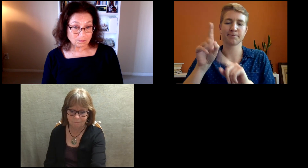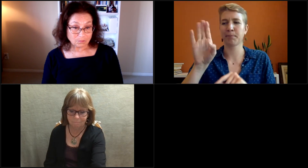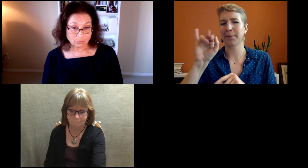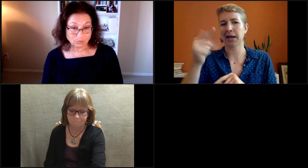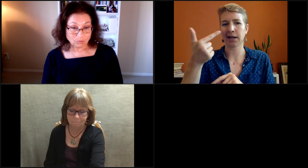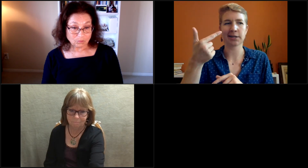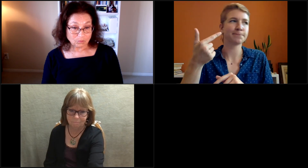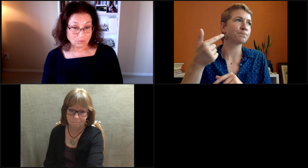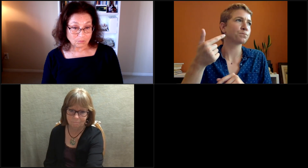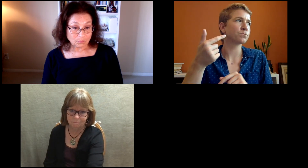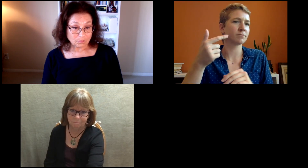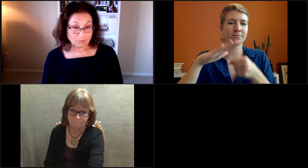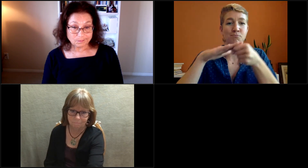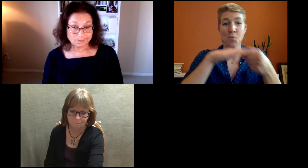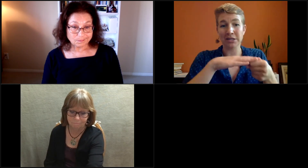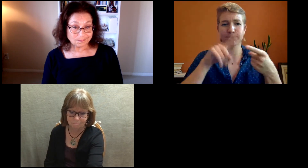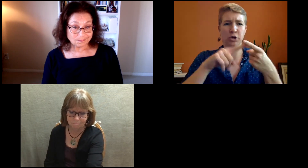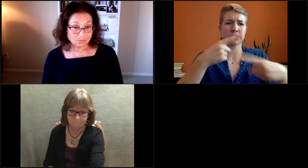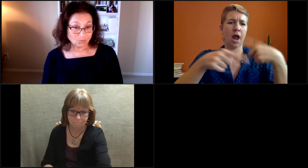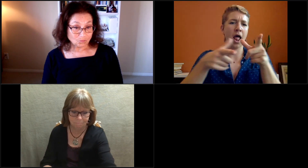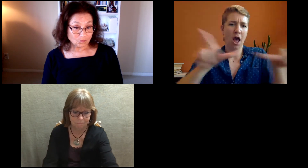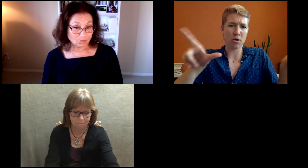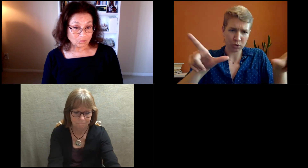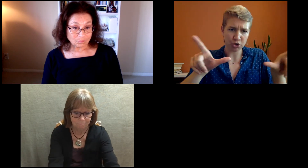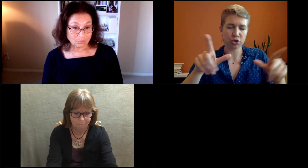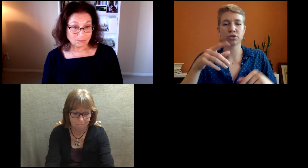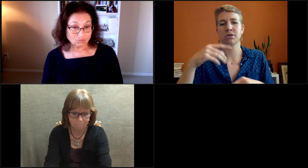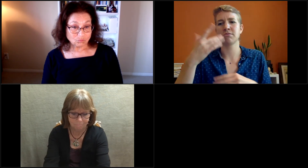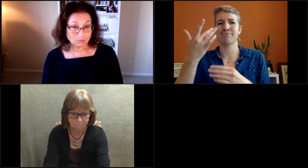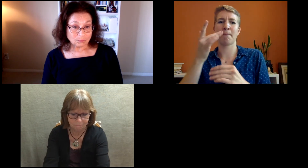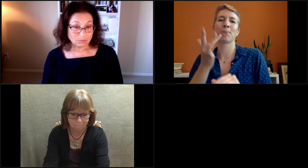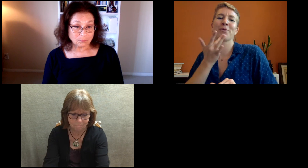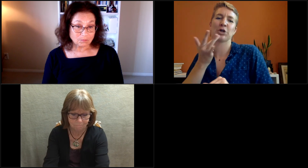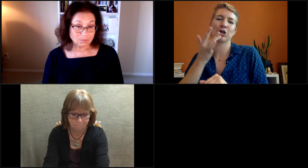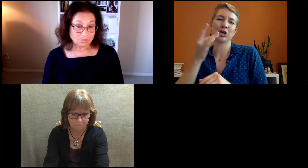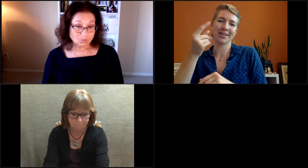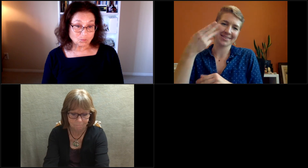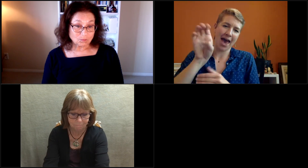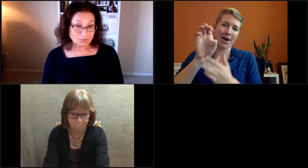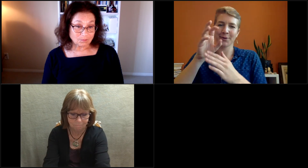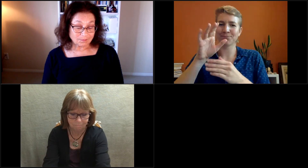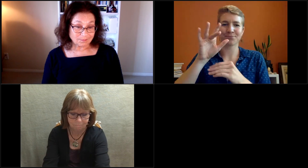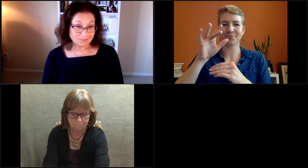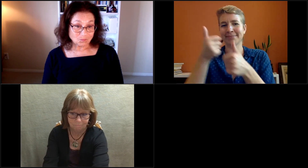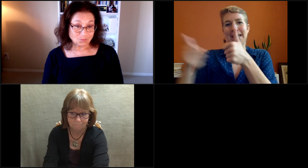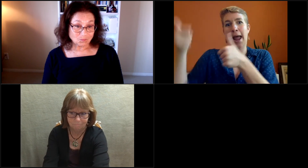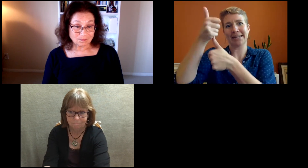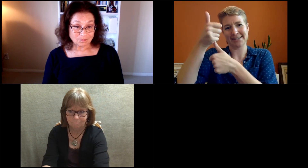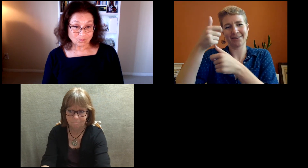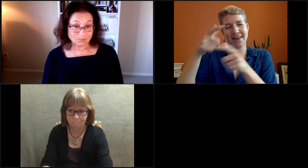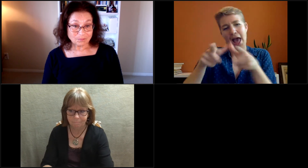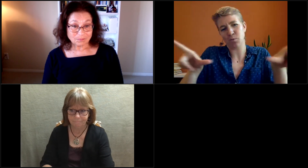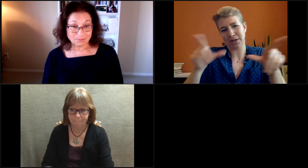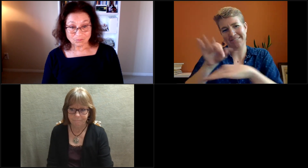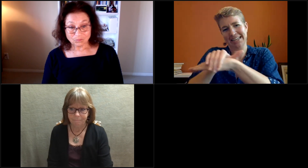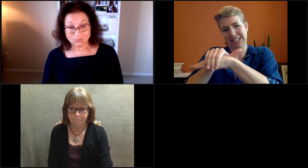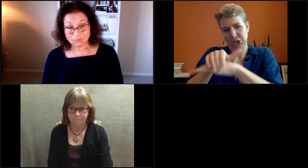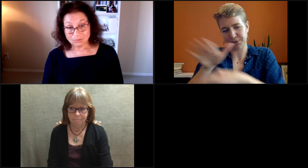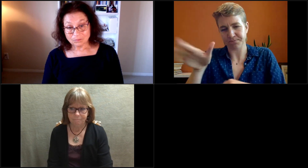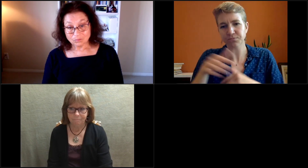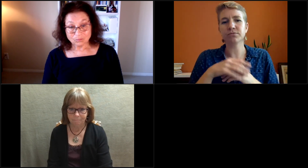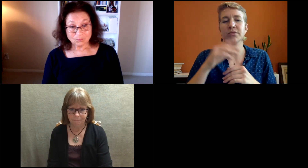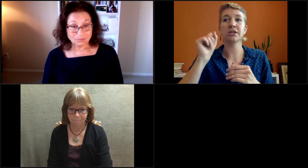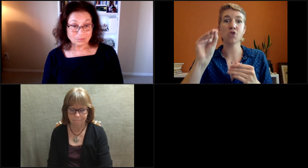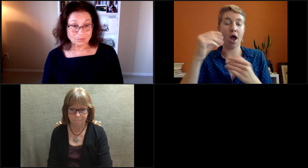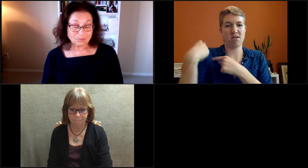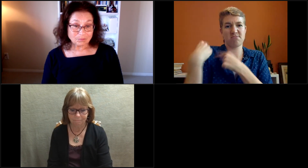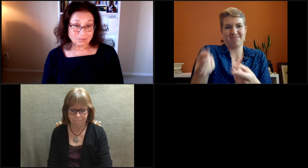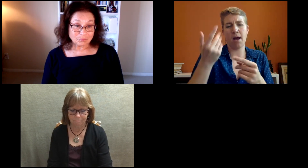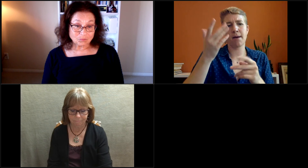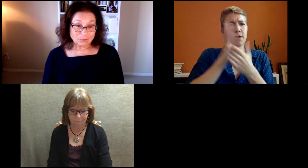Some people view that as being oppressive to American Sign Language and it is showing a bias to the dominant language of English.